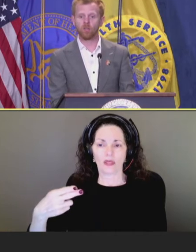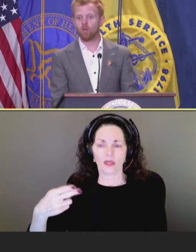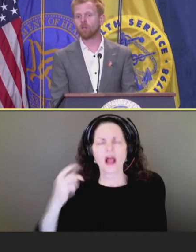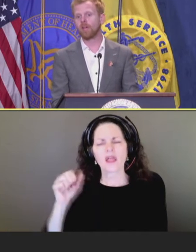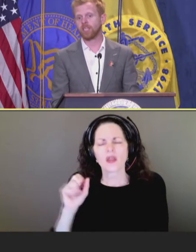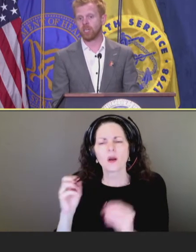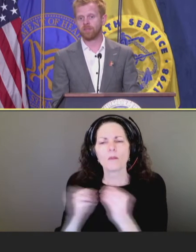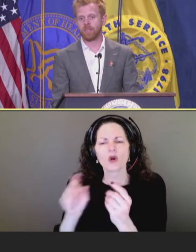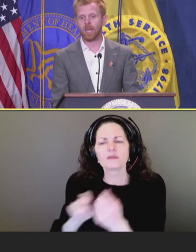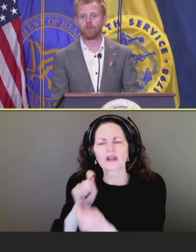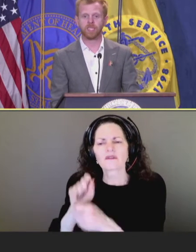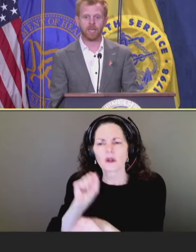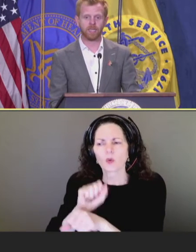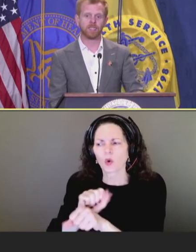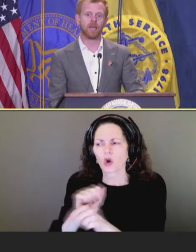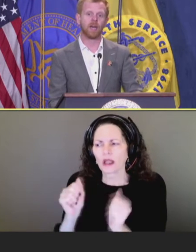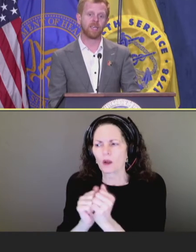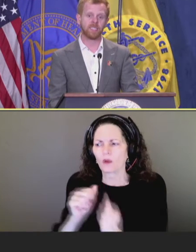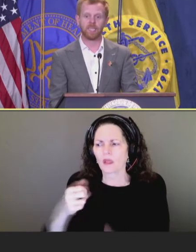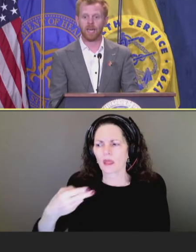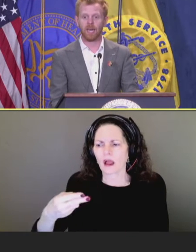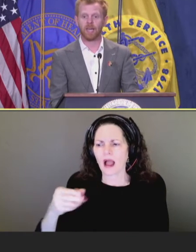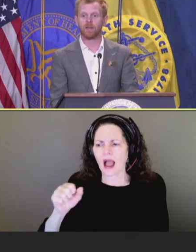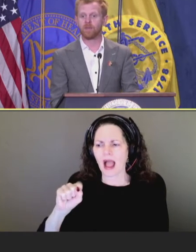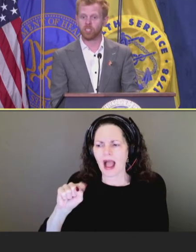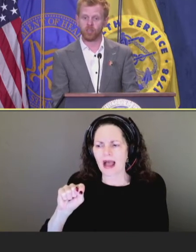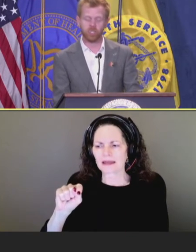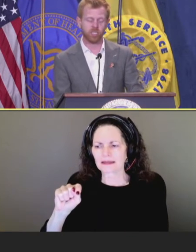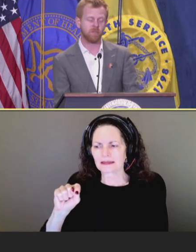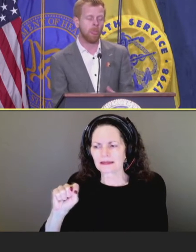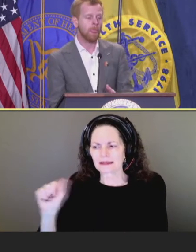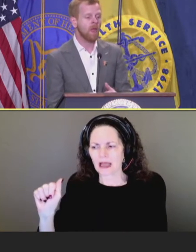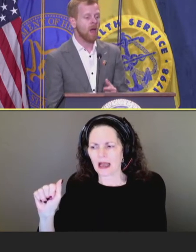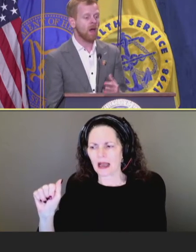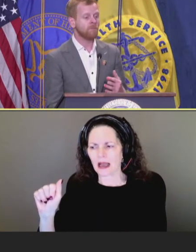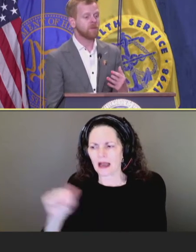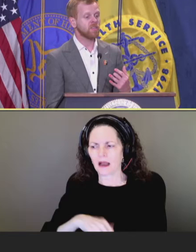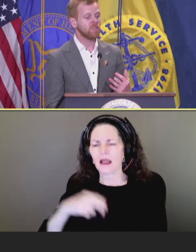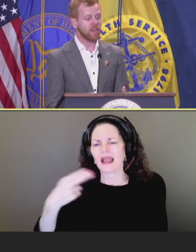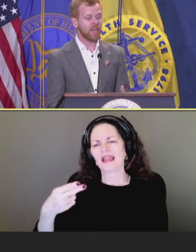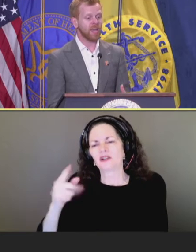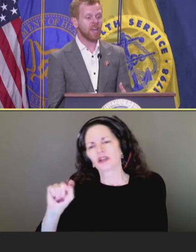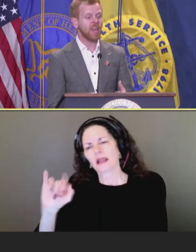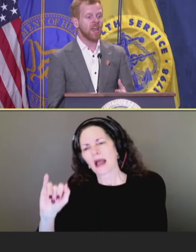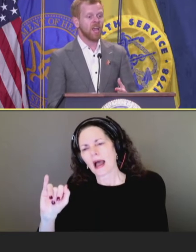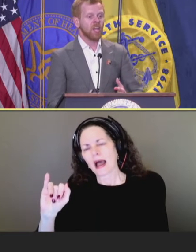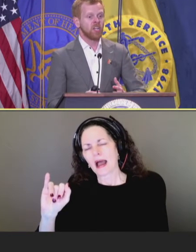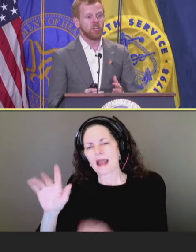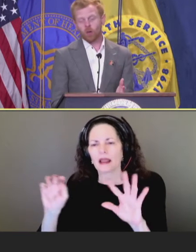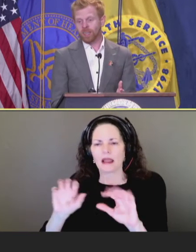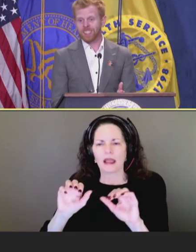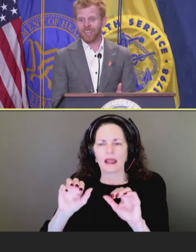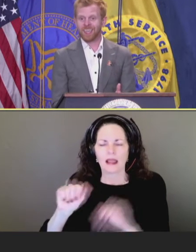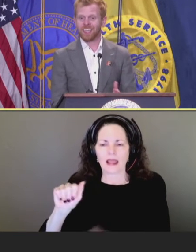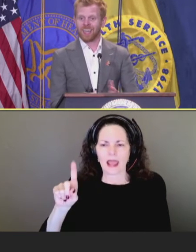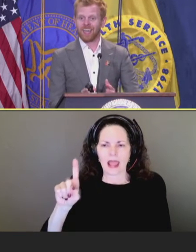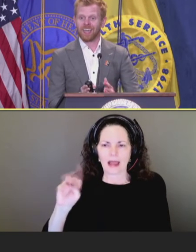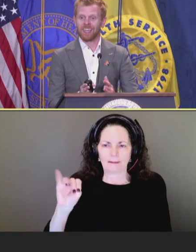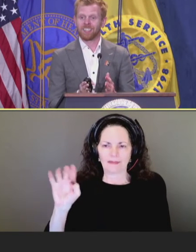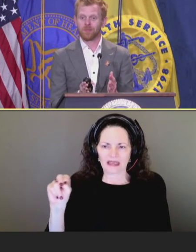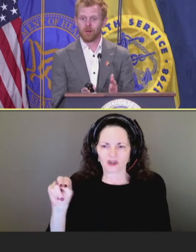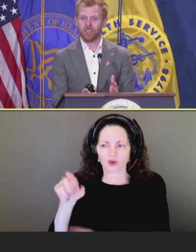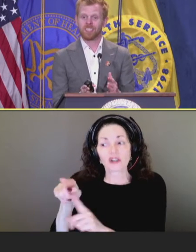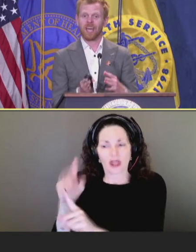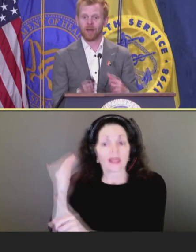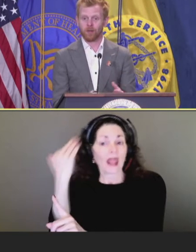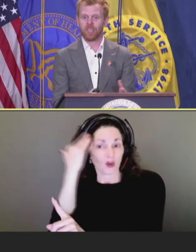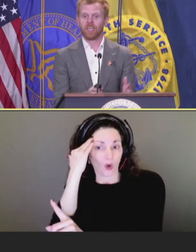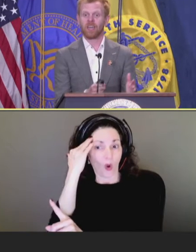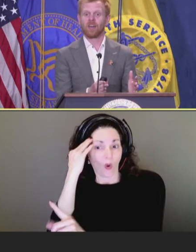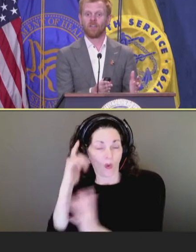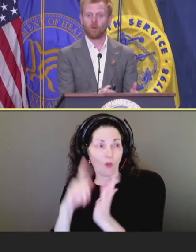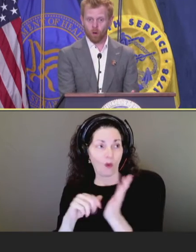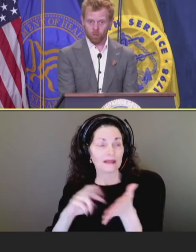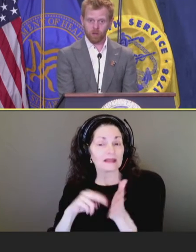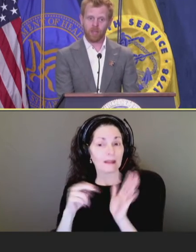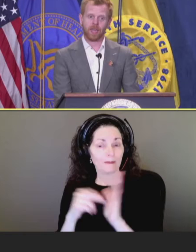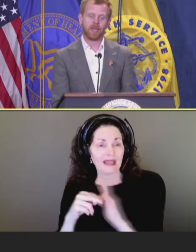local HIV, Hepatitis, STI Administration. They know what it's like to put equity forward. And